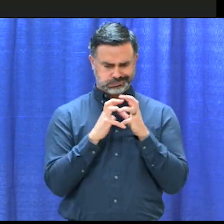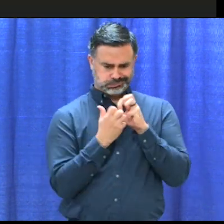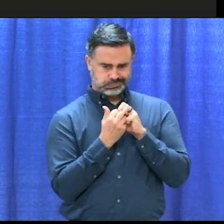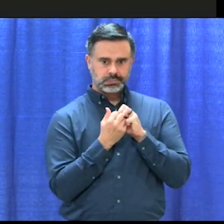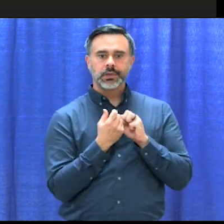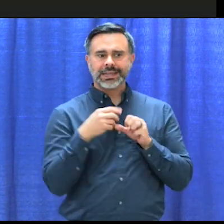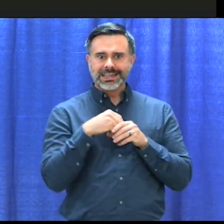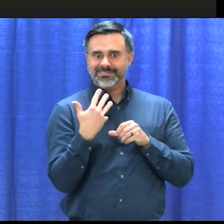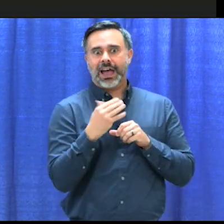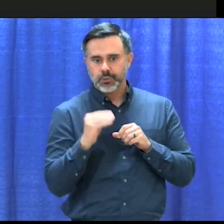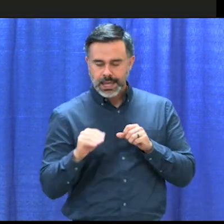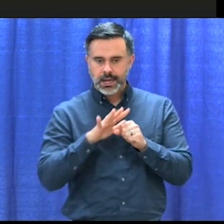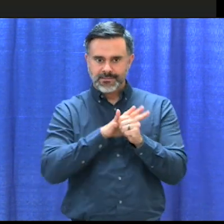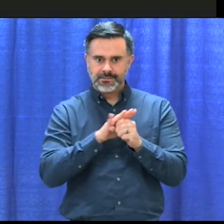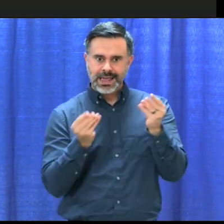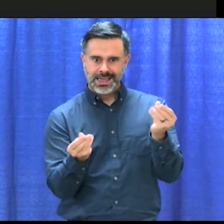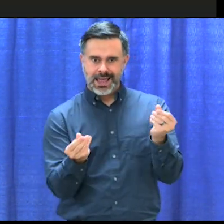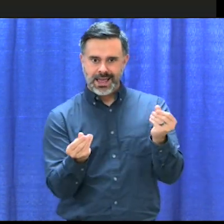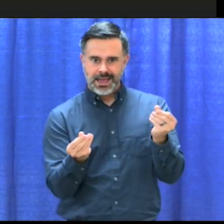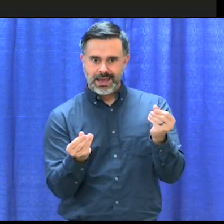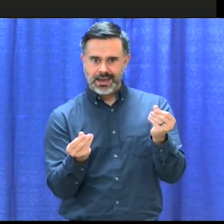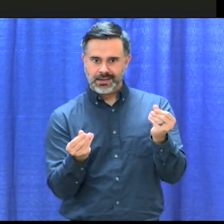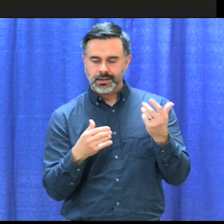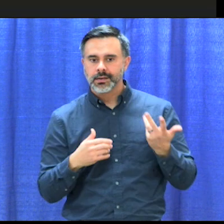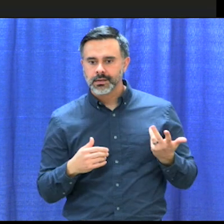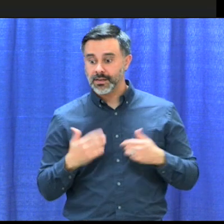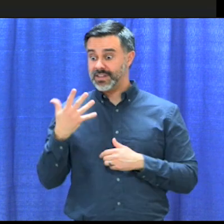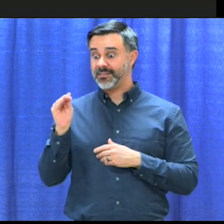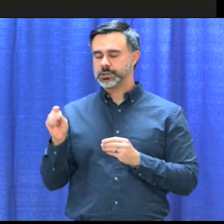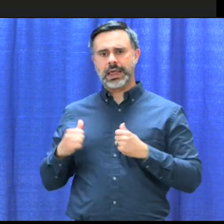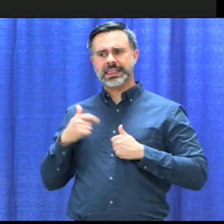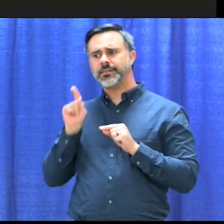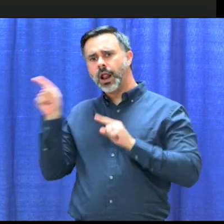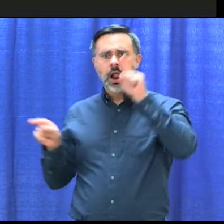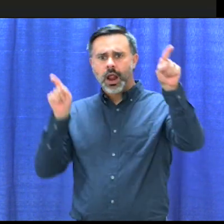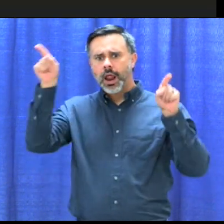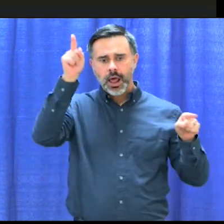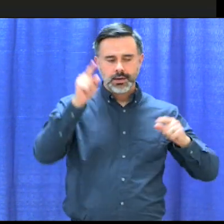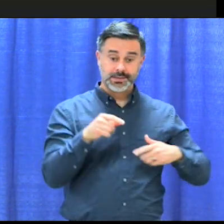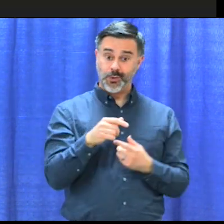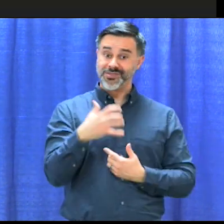elsewhere. And so these hotspots while they're great if you've got something to bounce them off